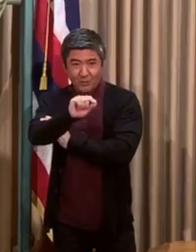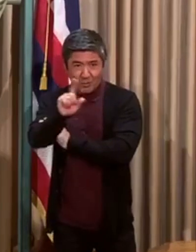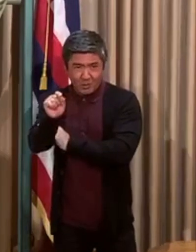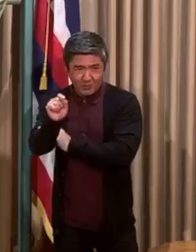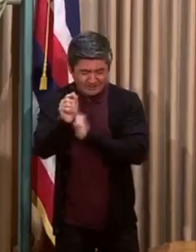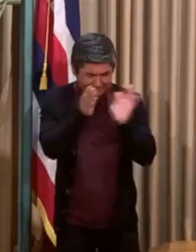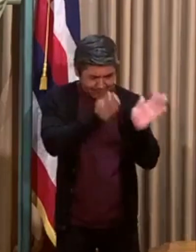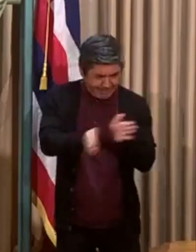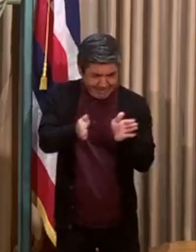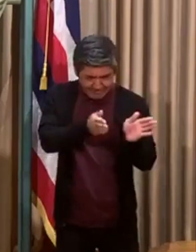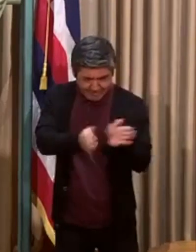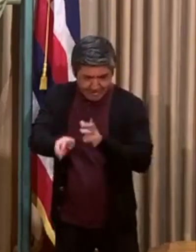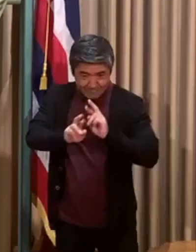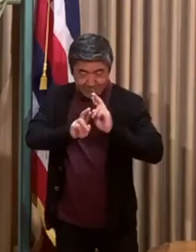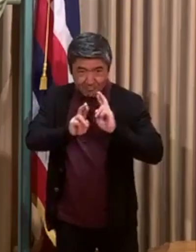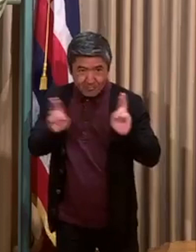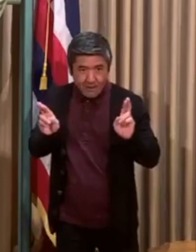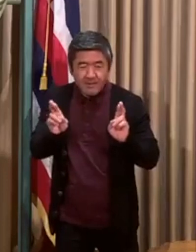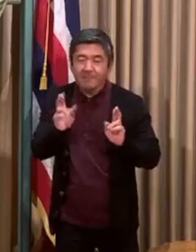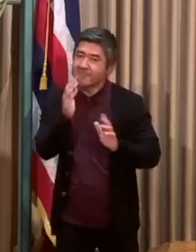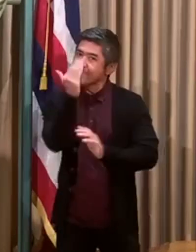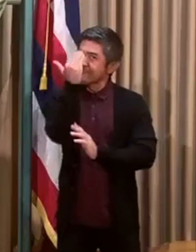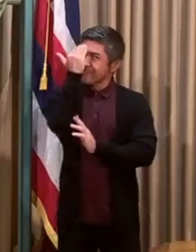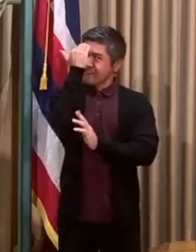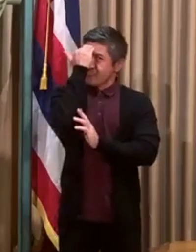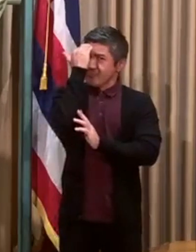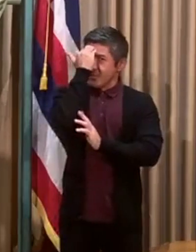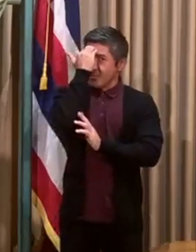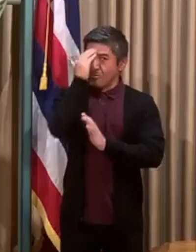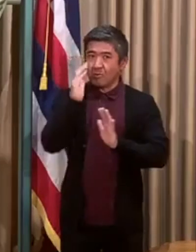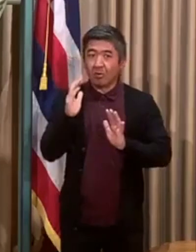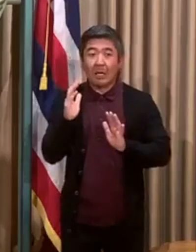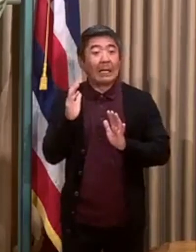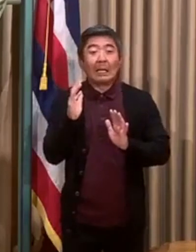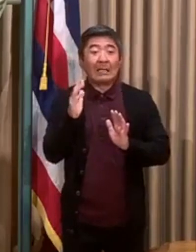we are also acutely aware that we do not control the environment.